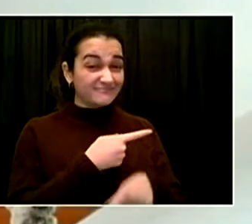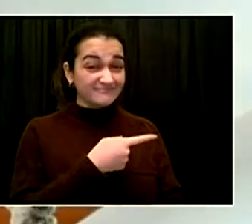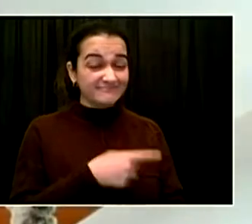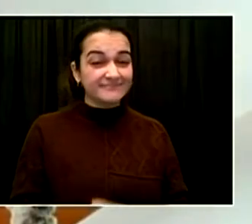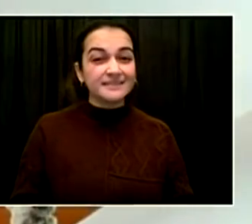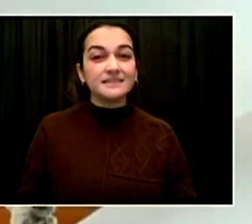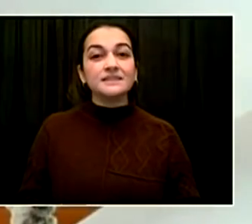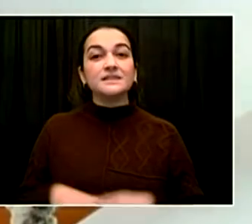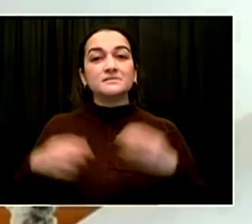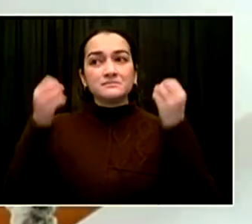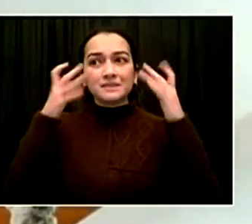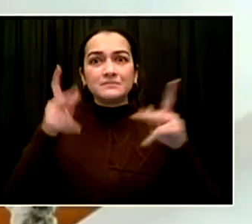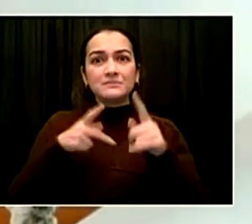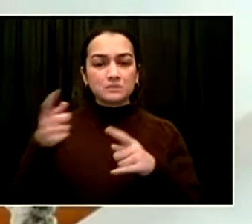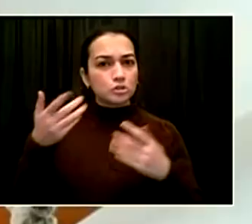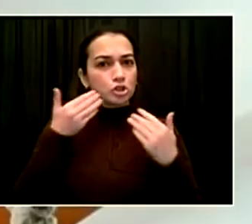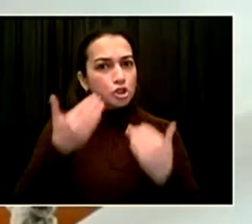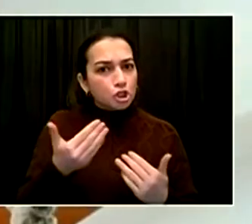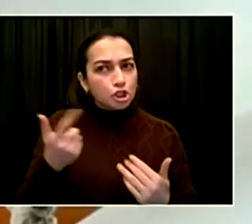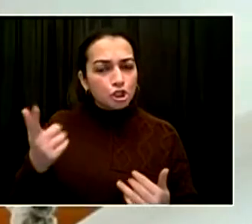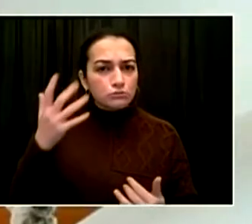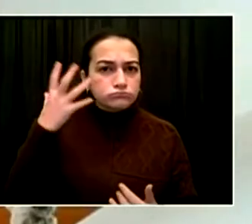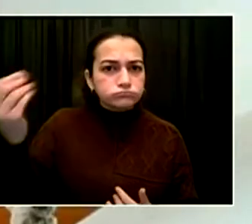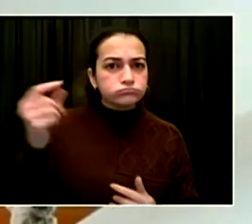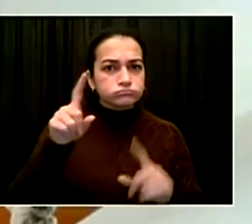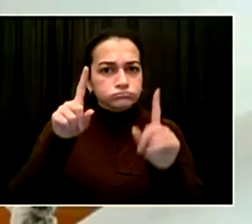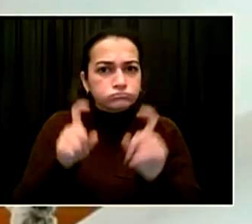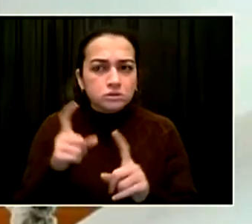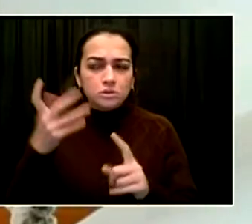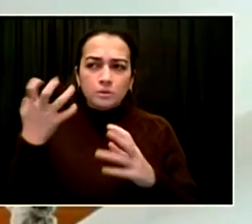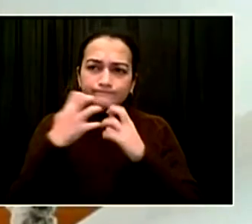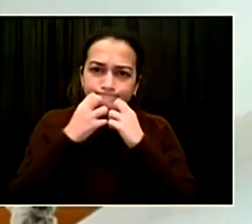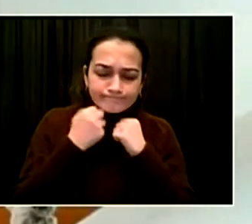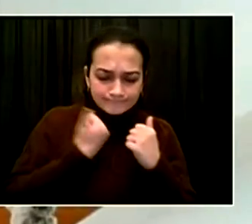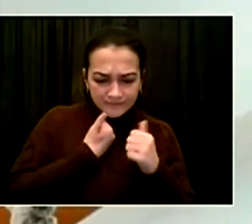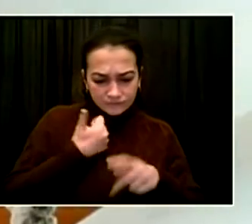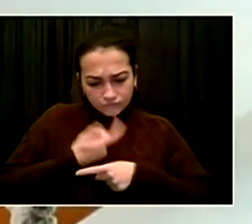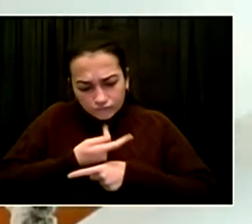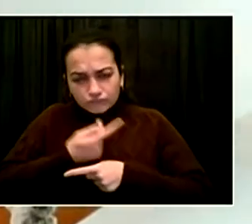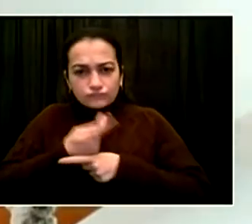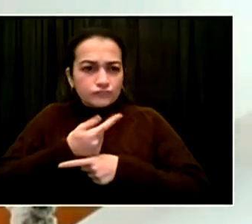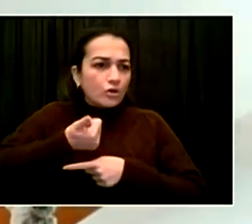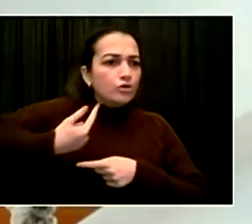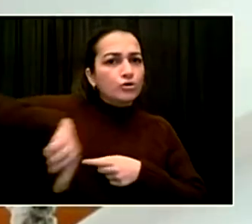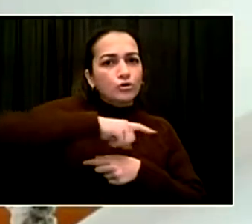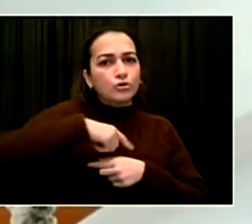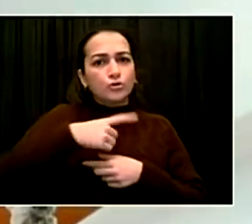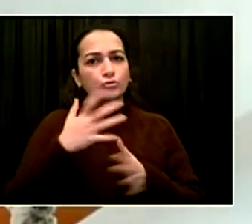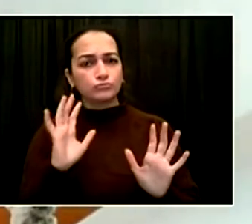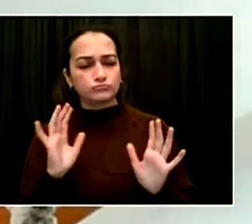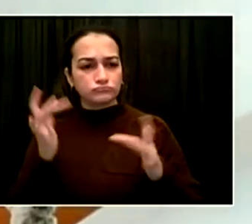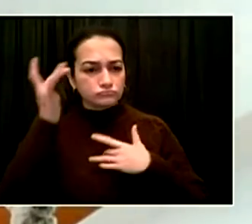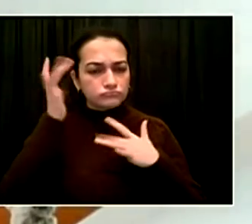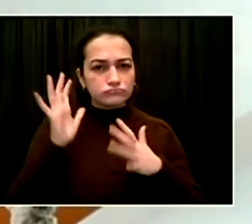THAT WILL CREATE CHALLENGES. HAVE THE EXPERTS SPEAK TO THAT. WHAT WE CAN DO TO MAKE SURE RESULTS GET BACK QUICKER, DR.